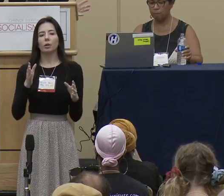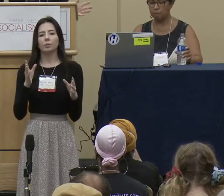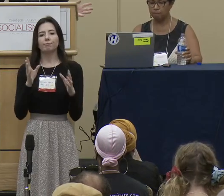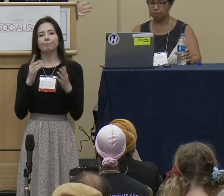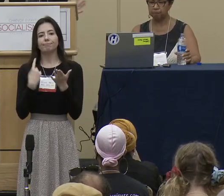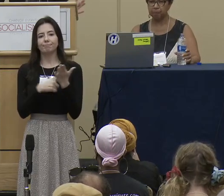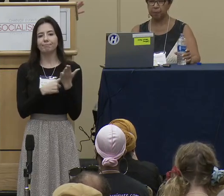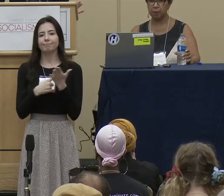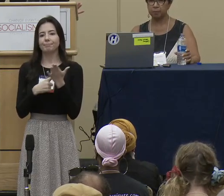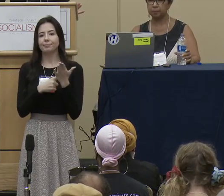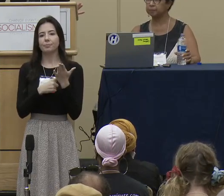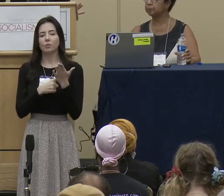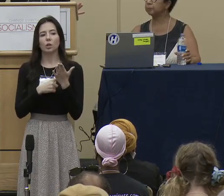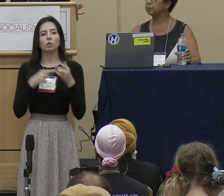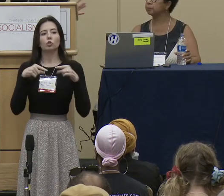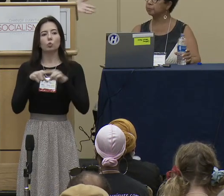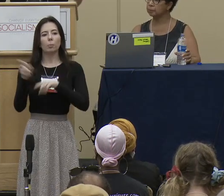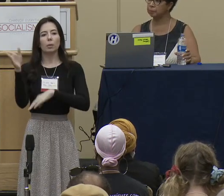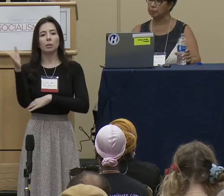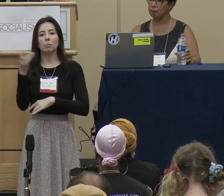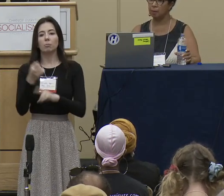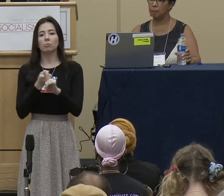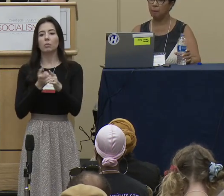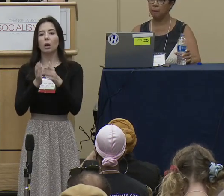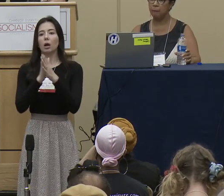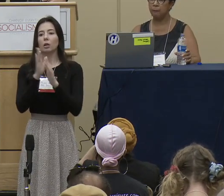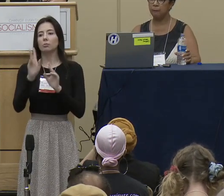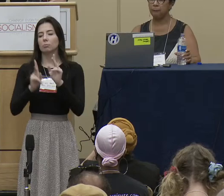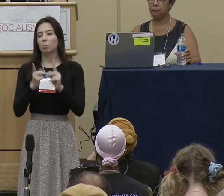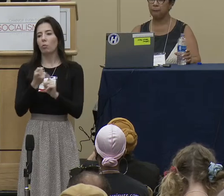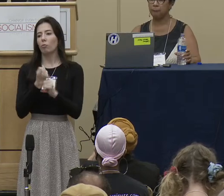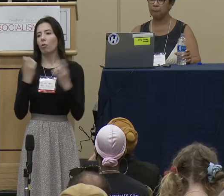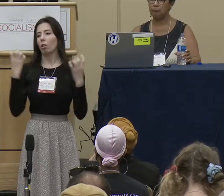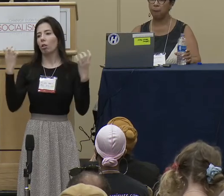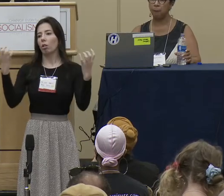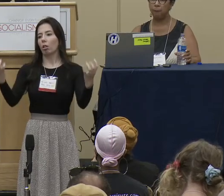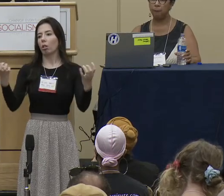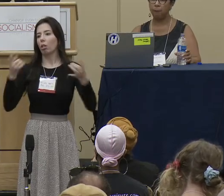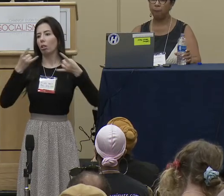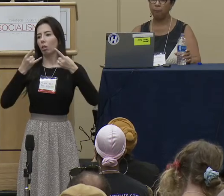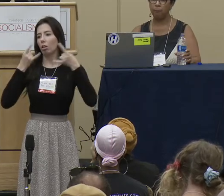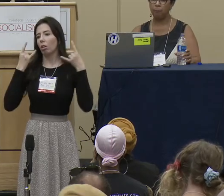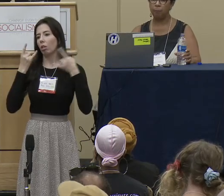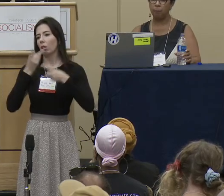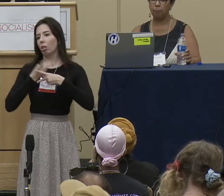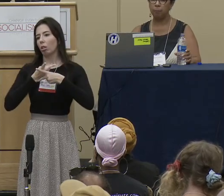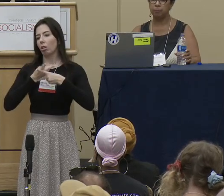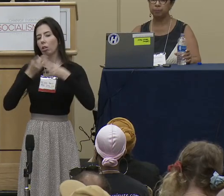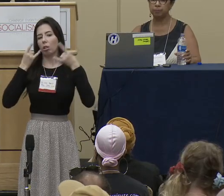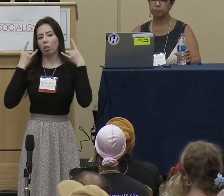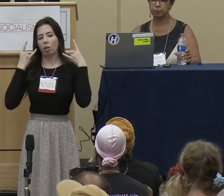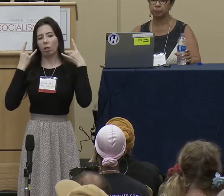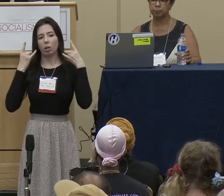sessions may remove their masks during their presentation. However, we ask folks from the audience to please keep your